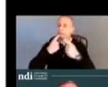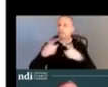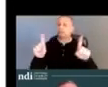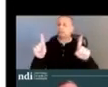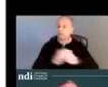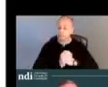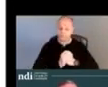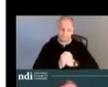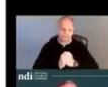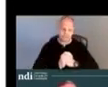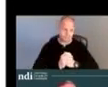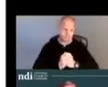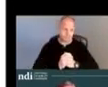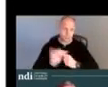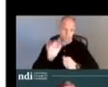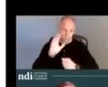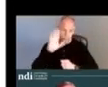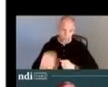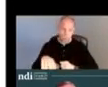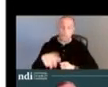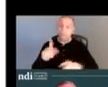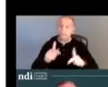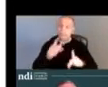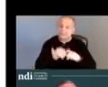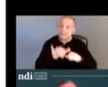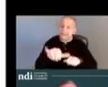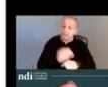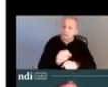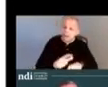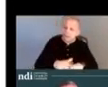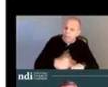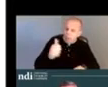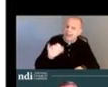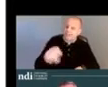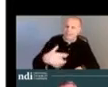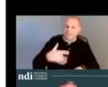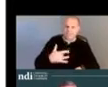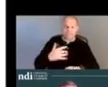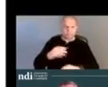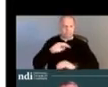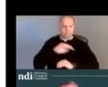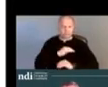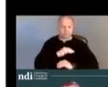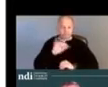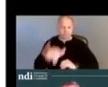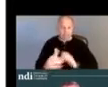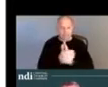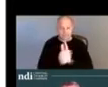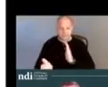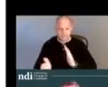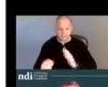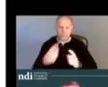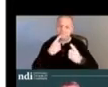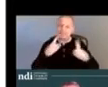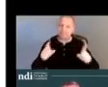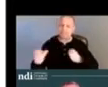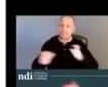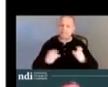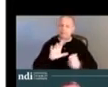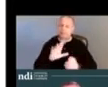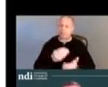at their jobs longer when they have the additional skills to effectively manage their money.